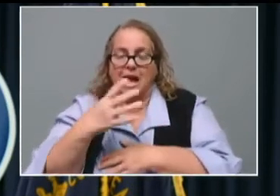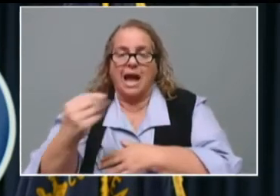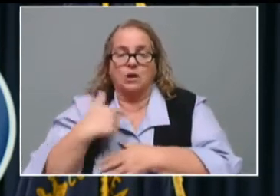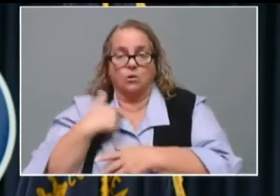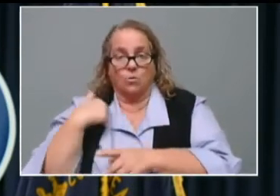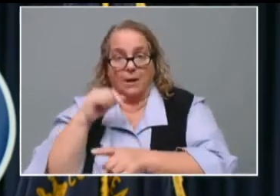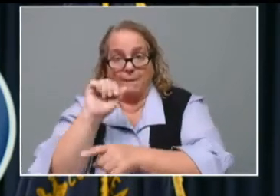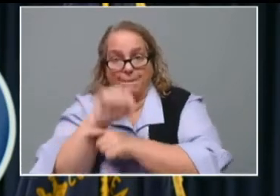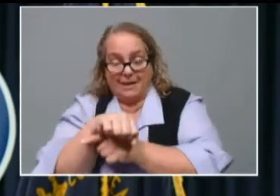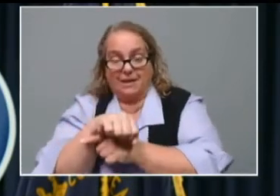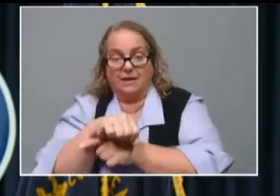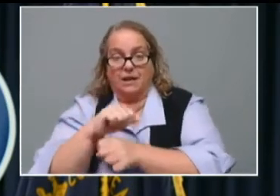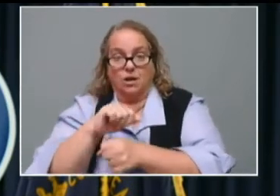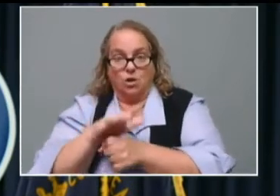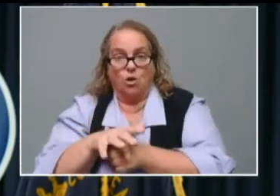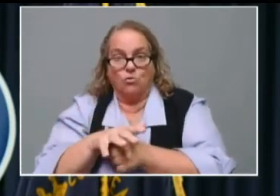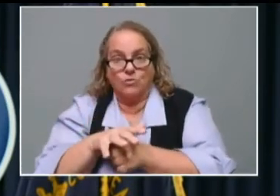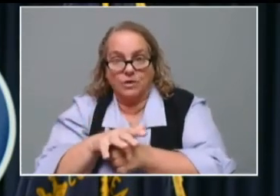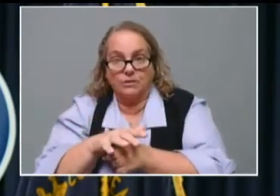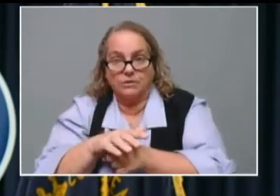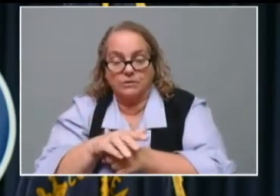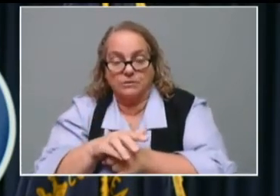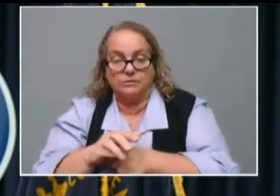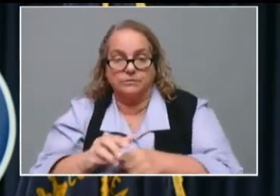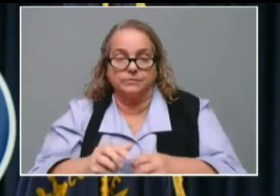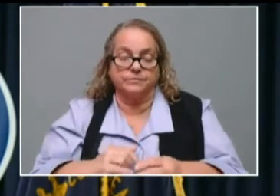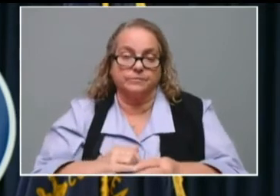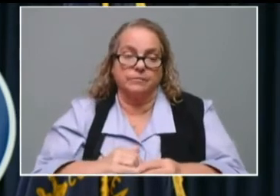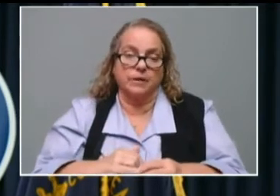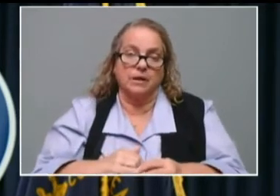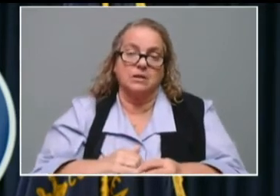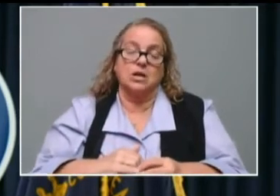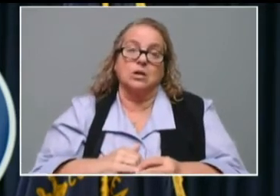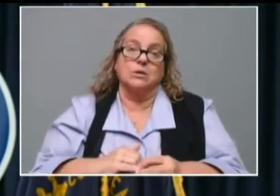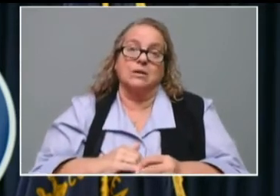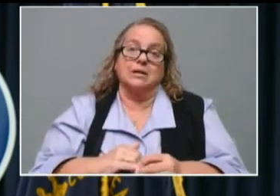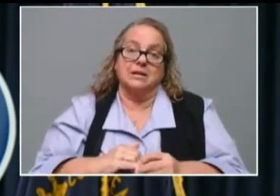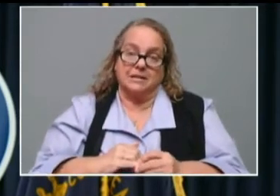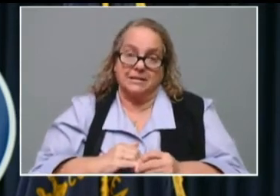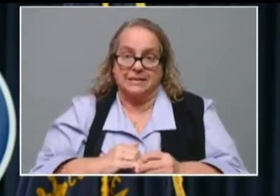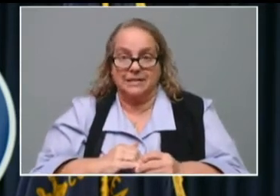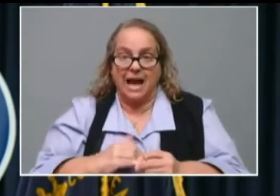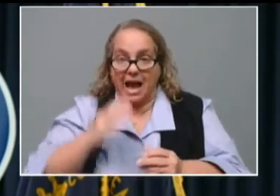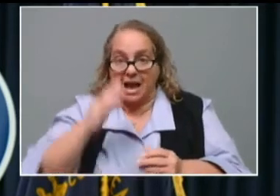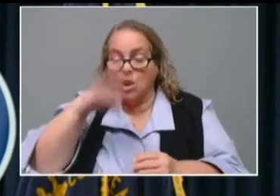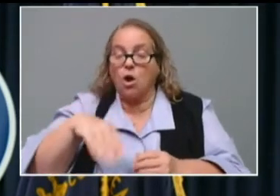and for all. Um so I know there will be more conversations as we move in that